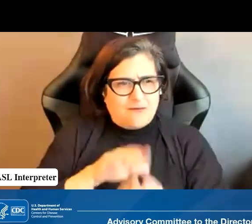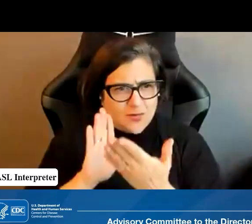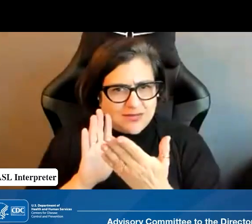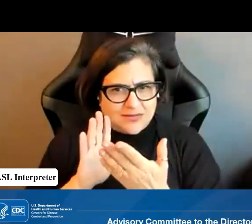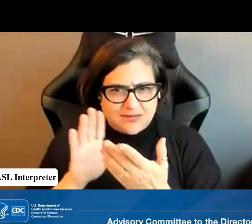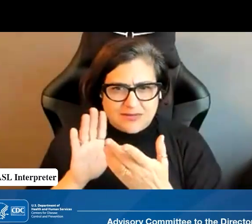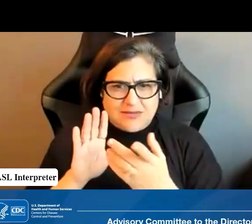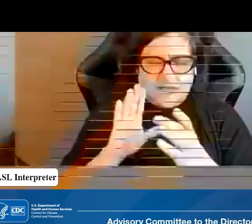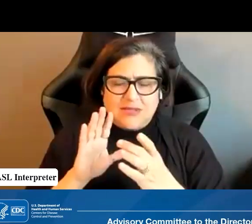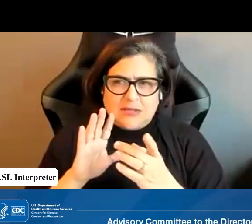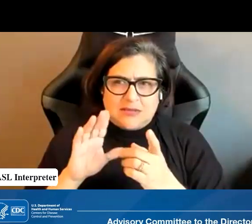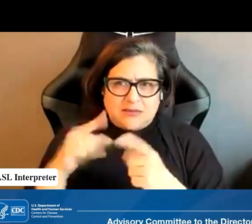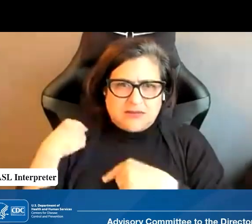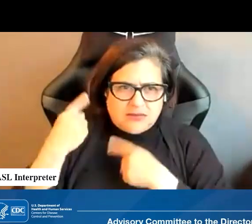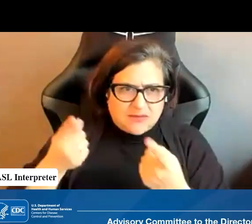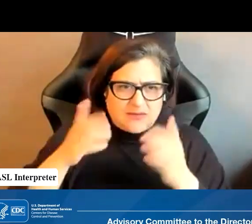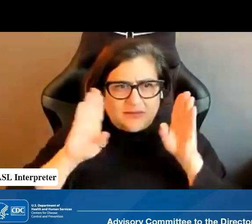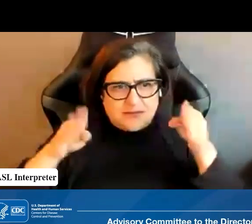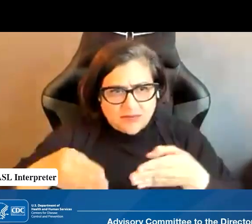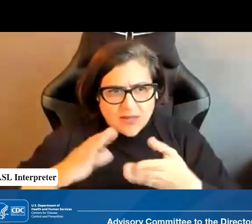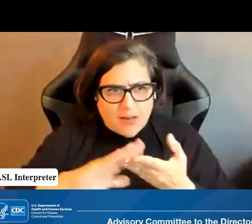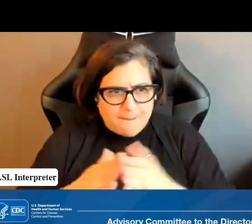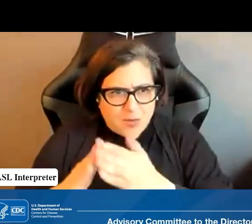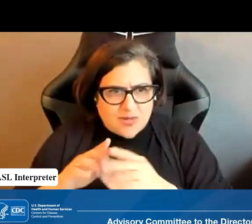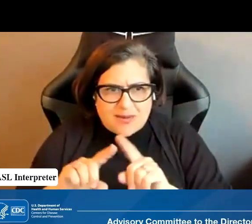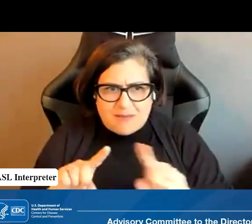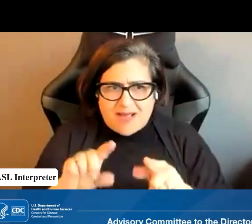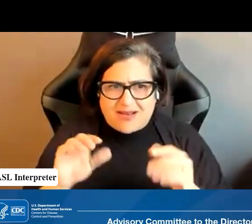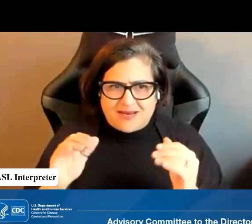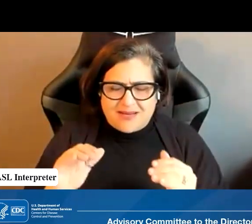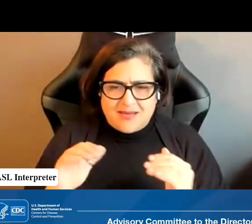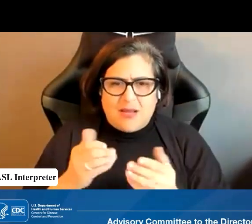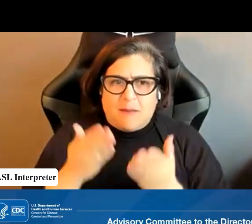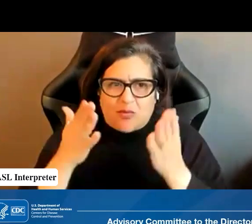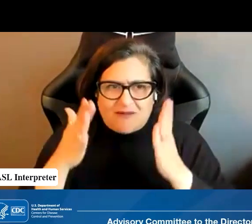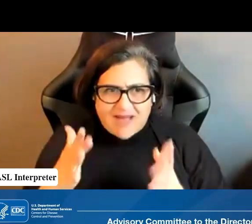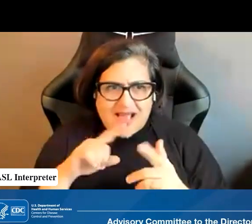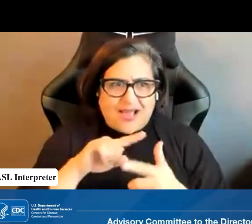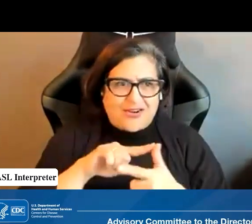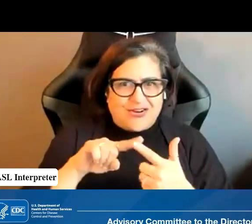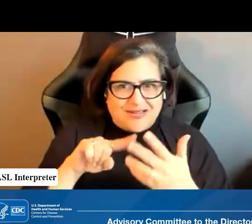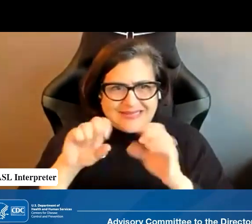with the community, we can't leave those other pieces out. And so I think that's going to be really exciting.